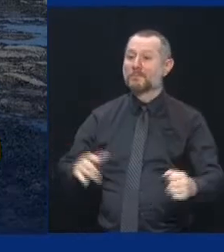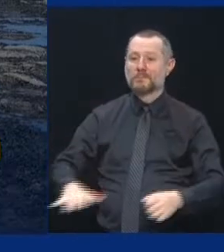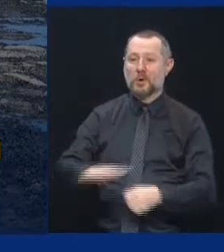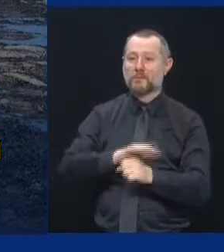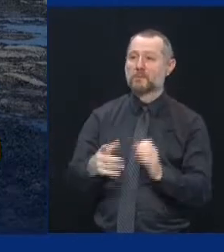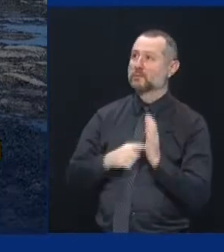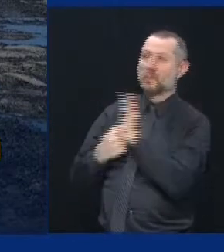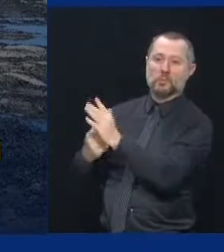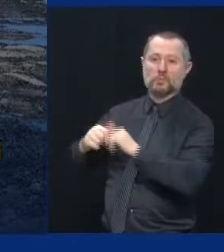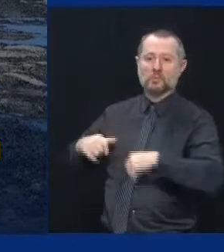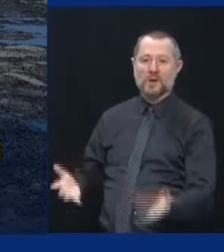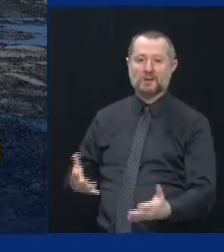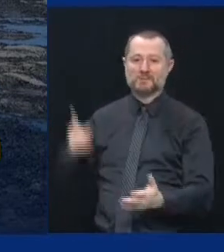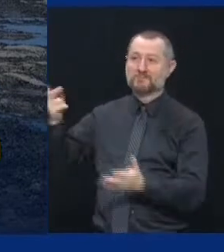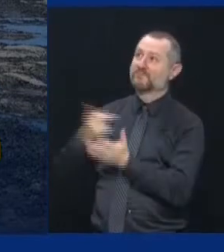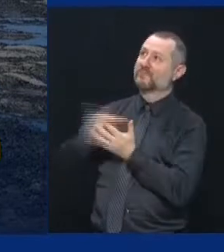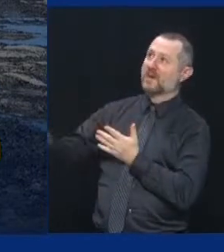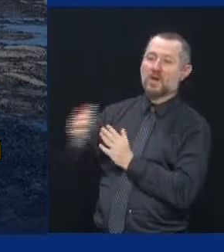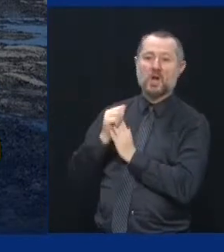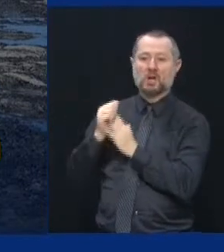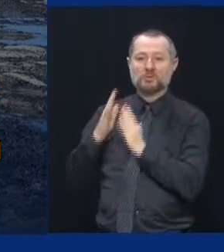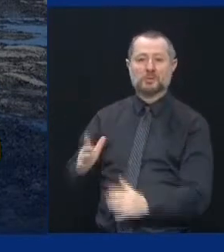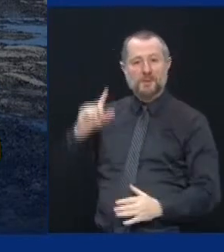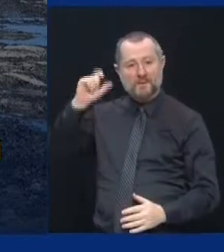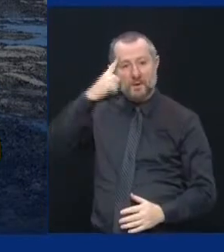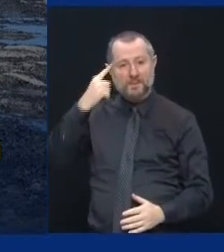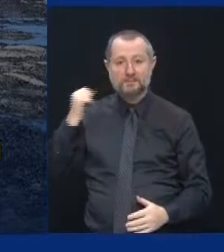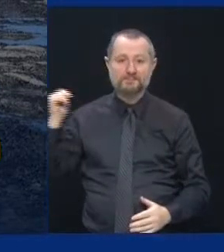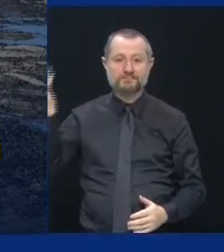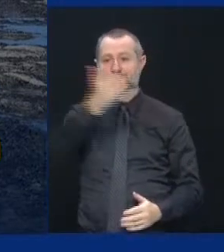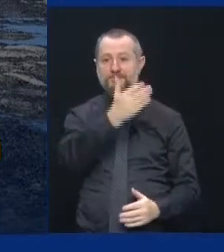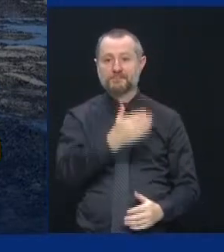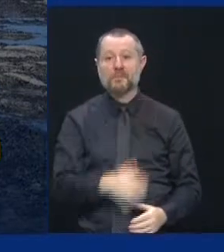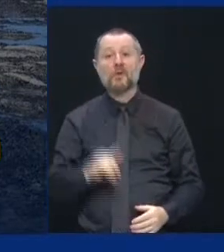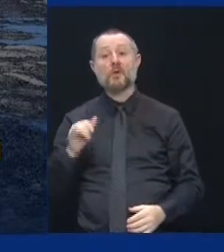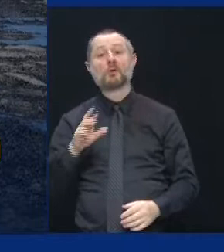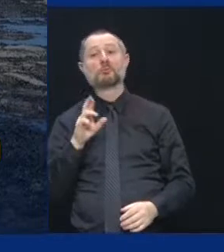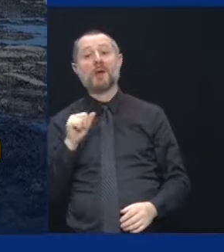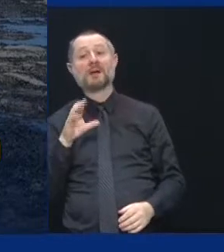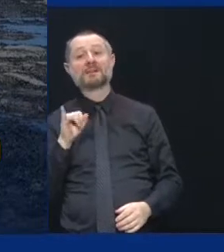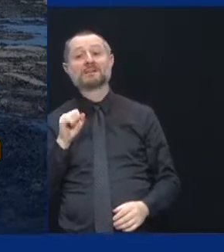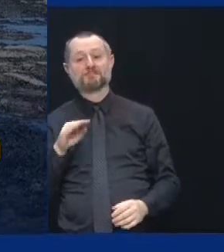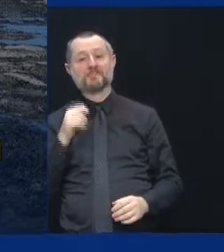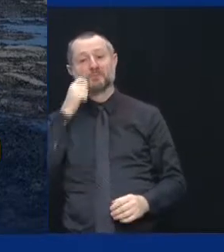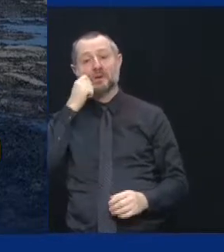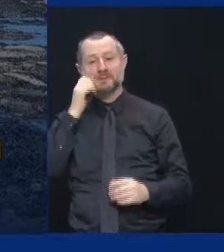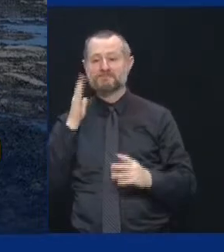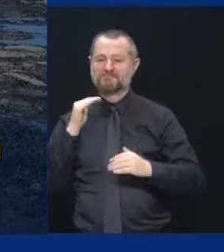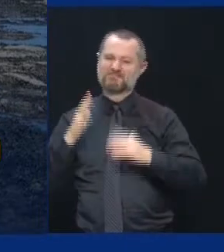PEOPLE LITERALLY DIE. IT SHOWED FAILED LEADERSHIP IN GOVERNMENT.